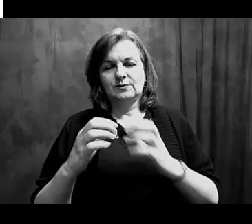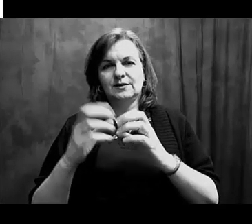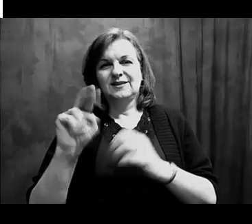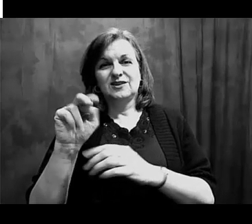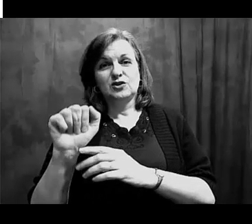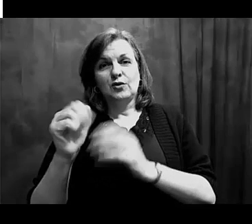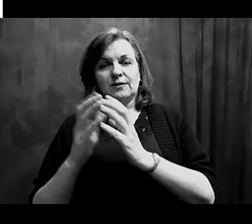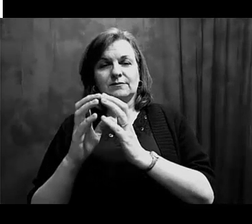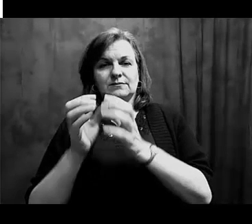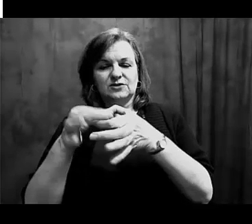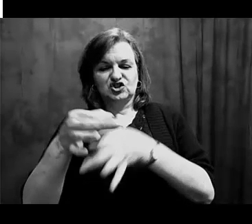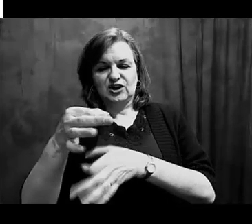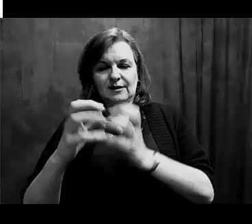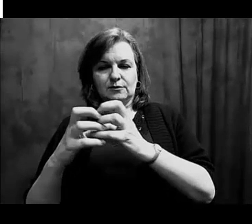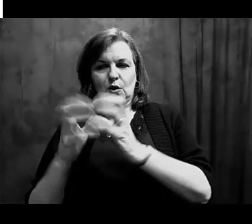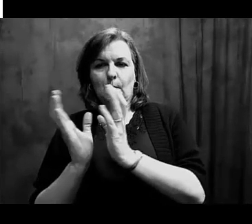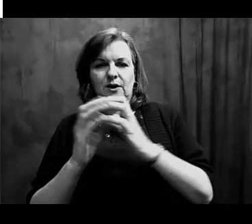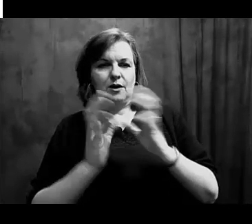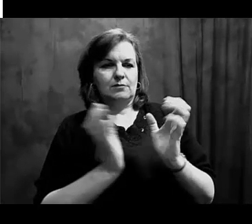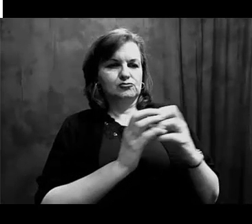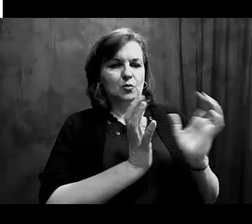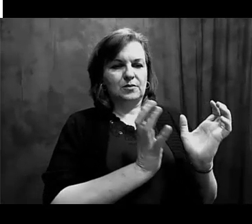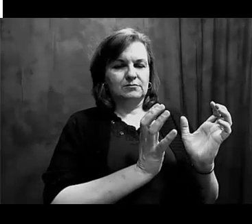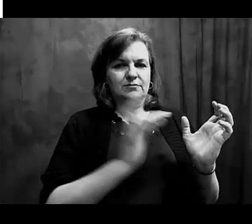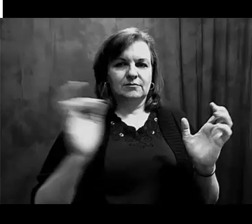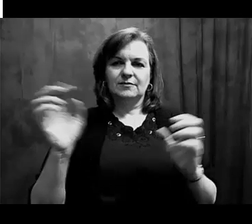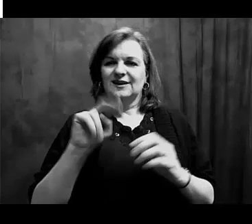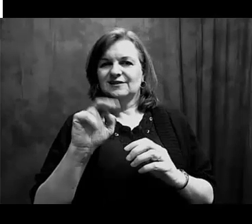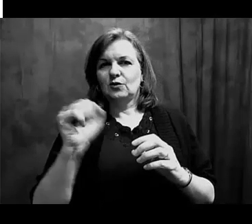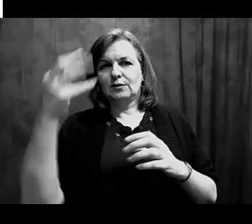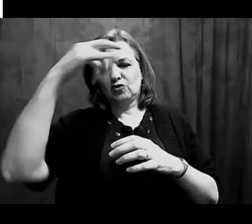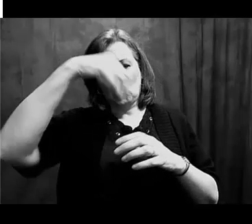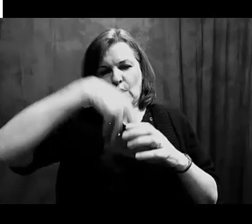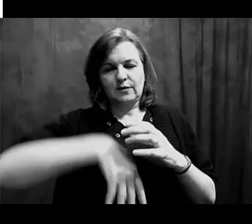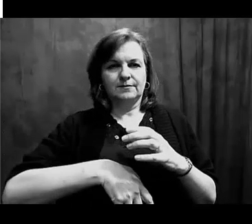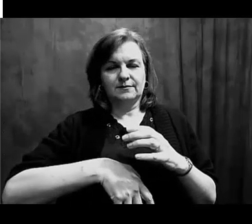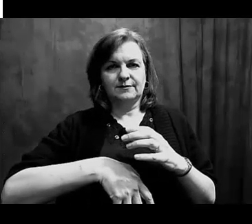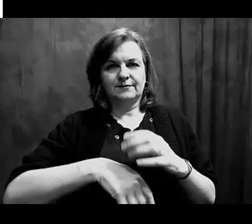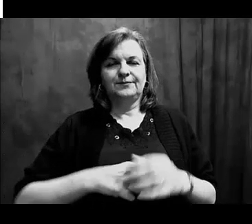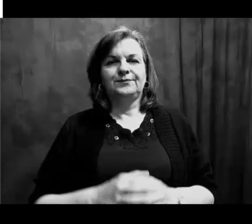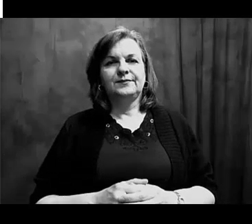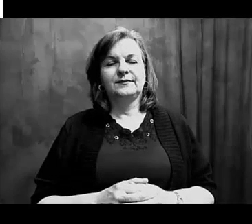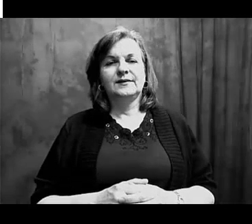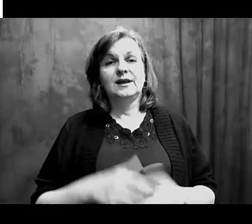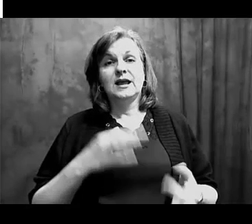all of these sodium channels are open to come back ---